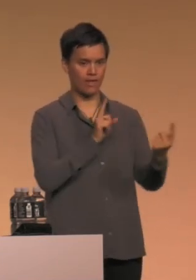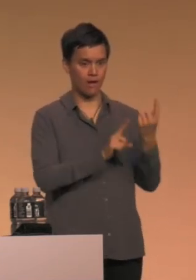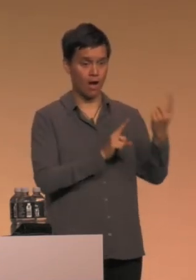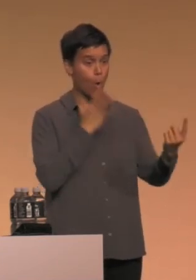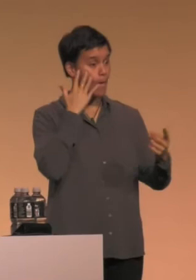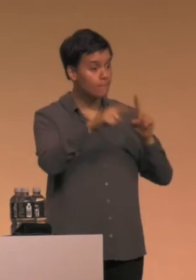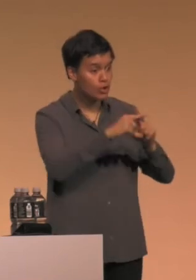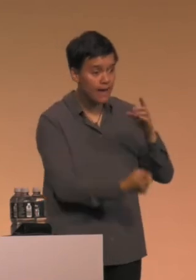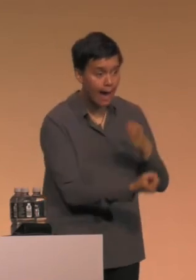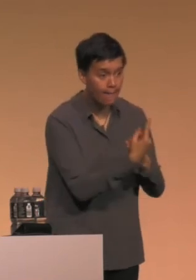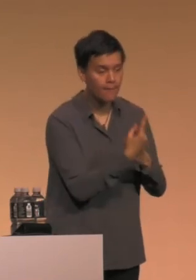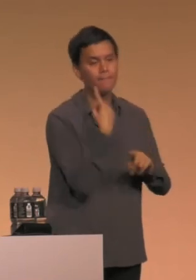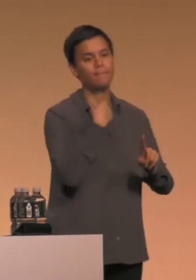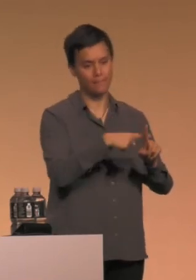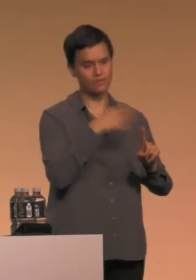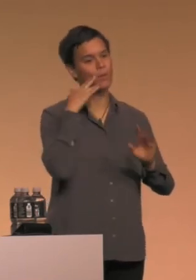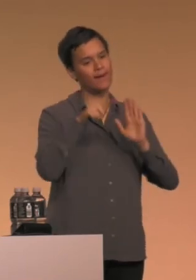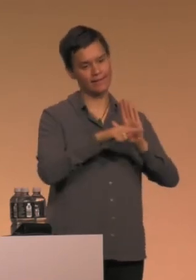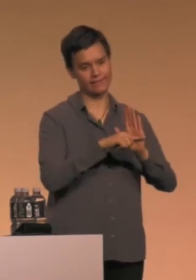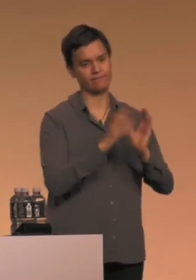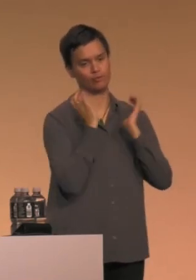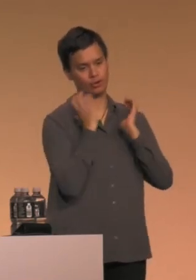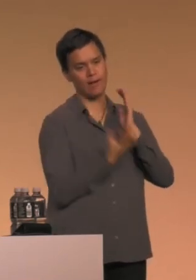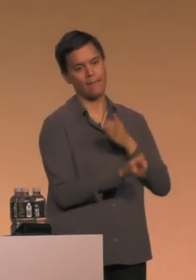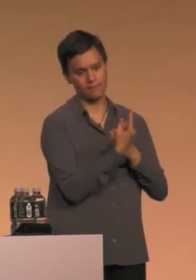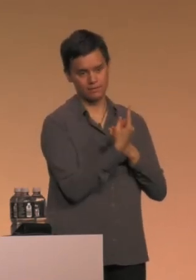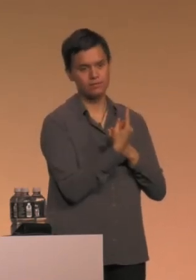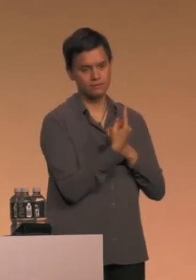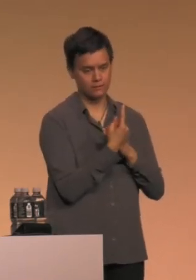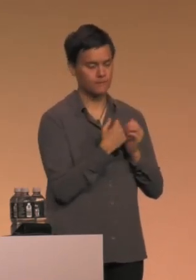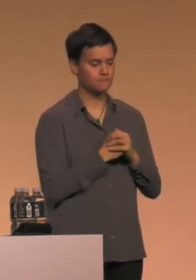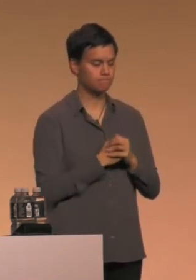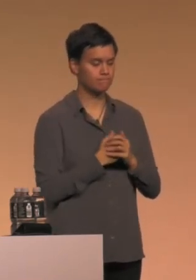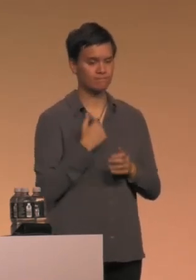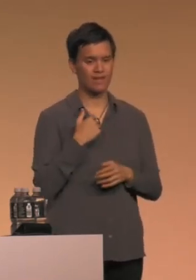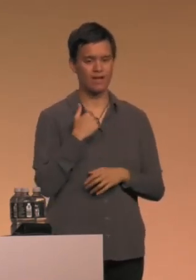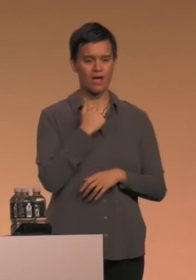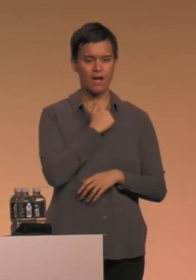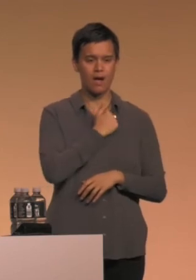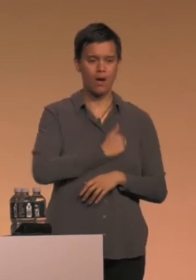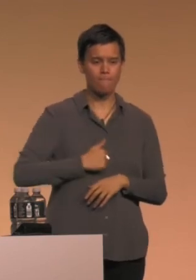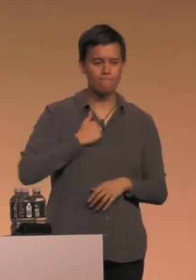and when we're under pressure. Emotional hindrance demands need to be minimized.